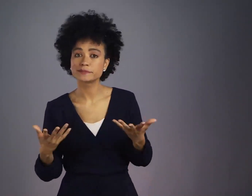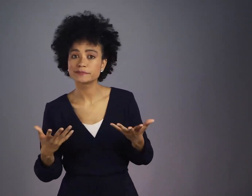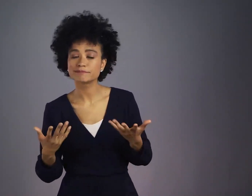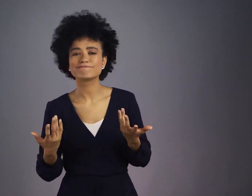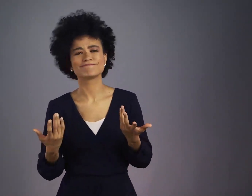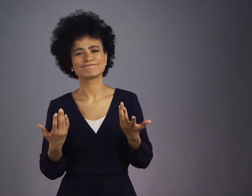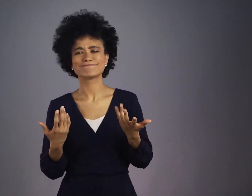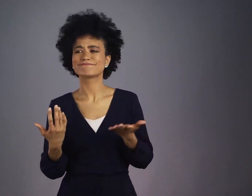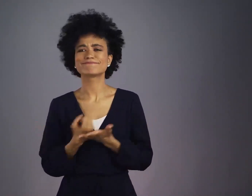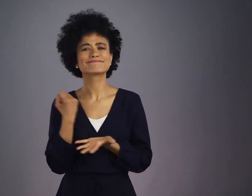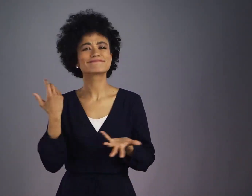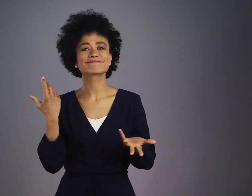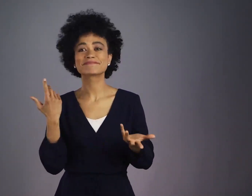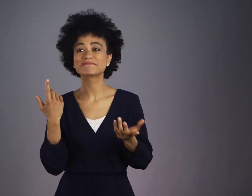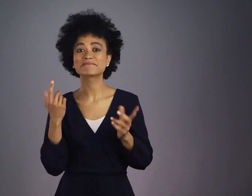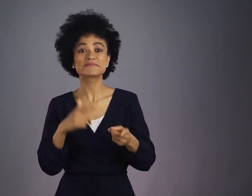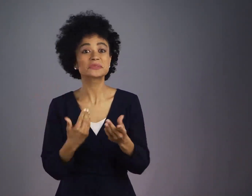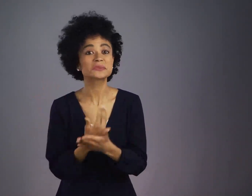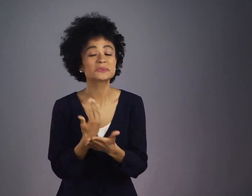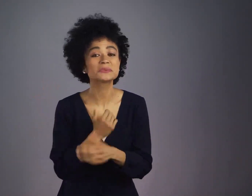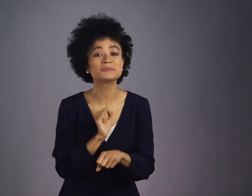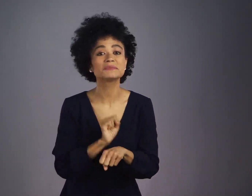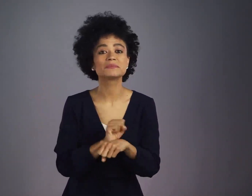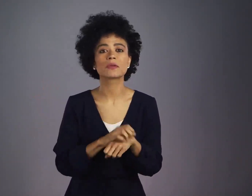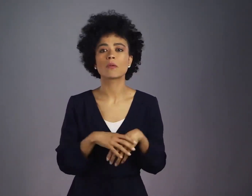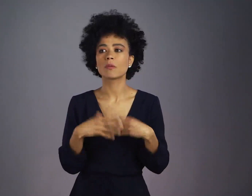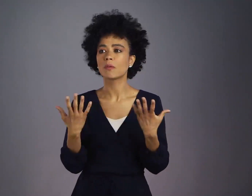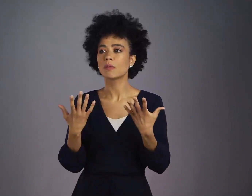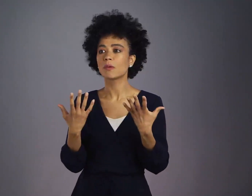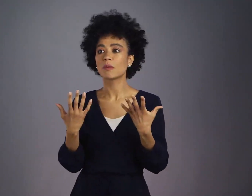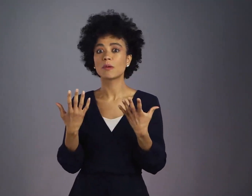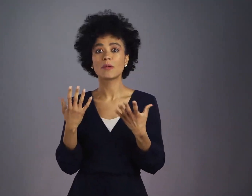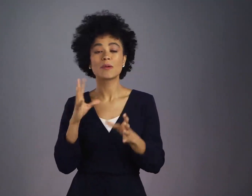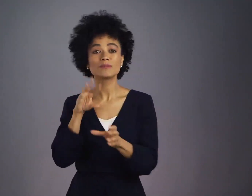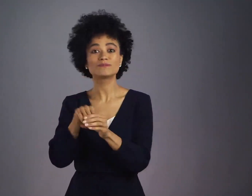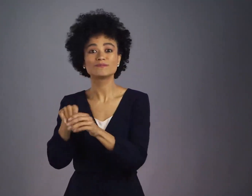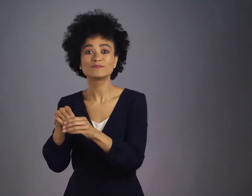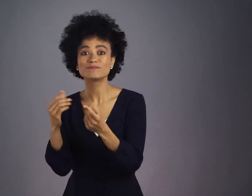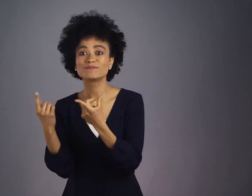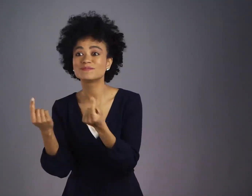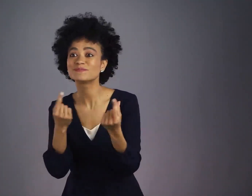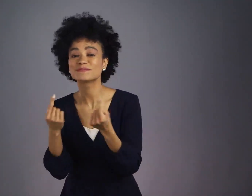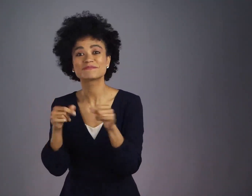Therefore you probably need fresh interests and a great cause to live for as much as your husband.